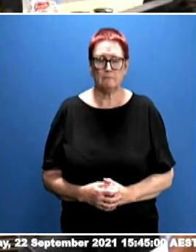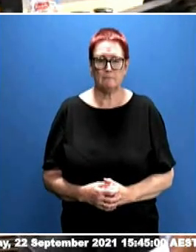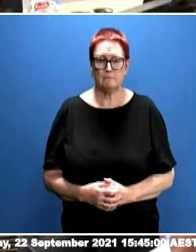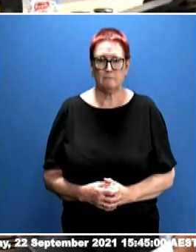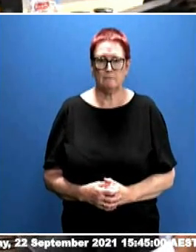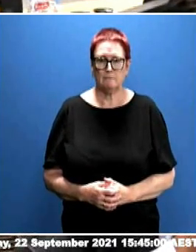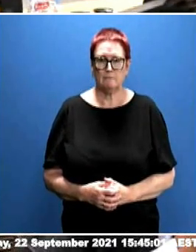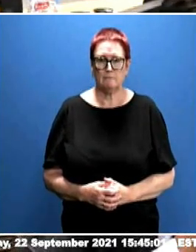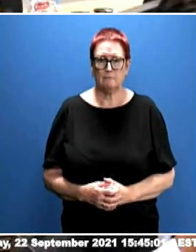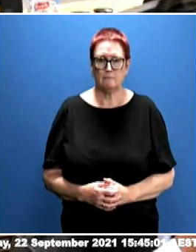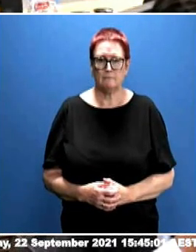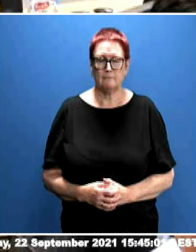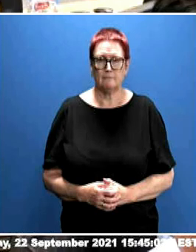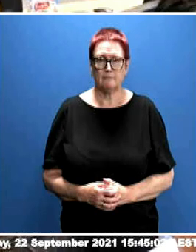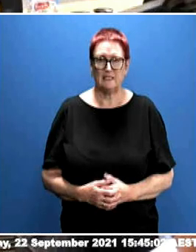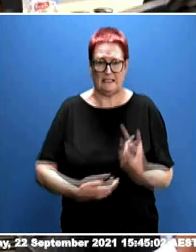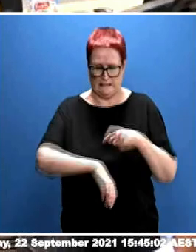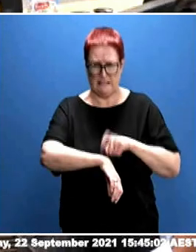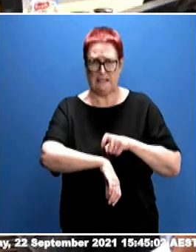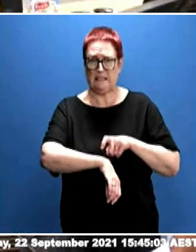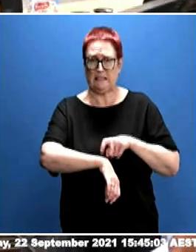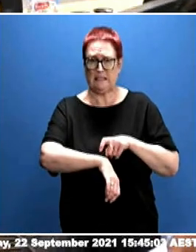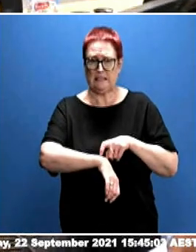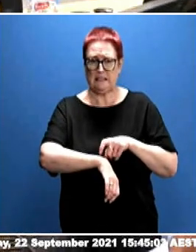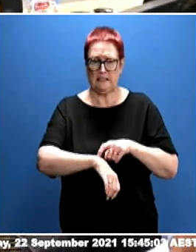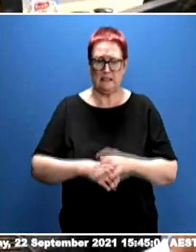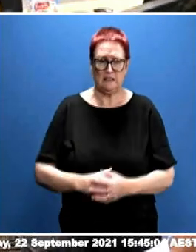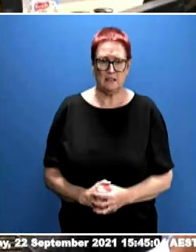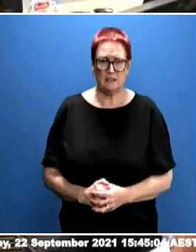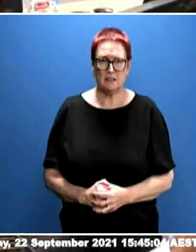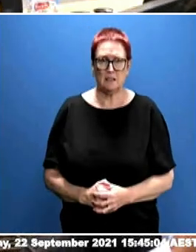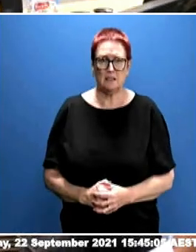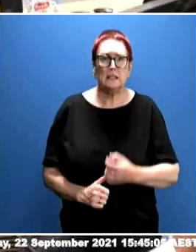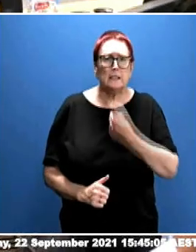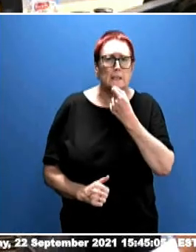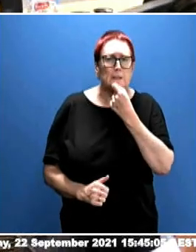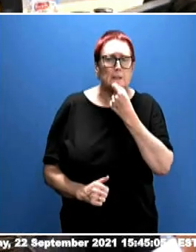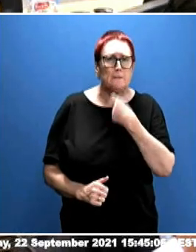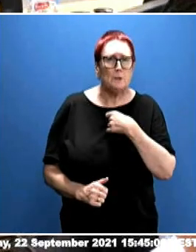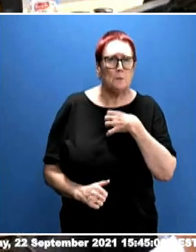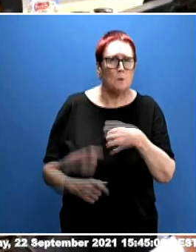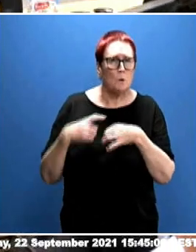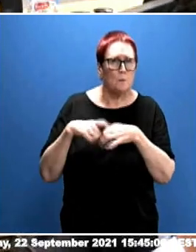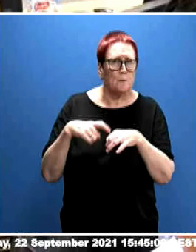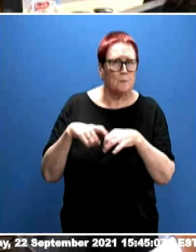I note the time. I just have a couple more questions.